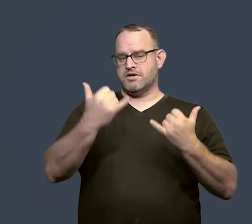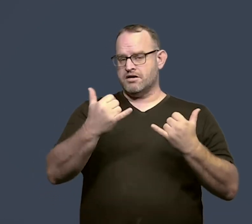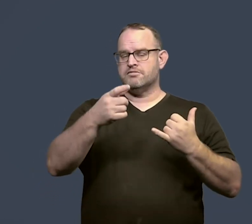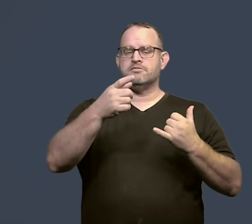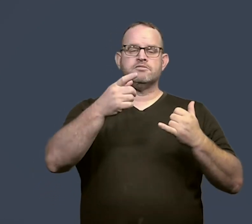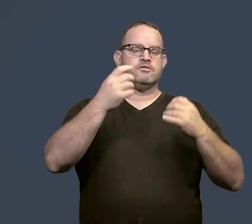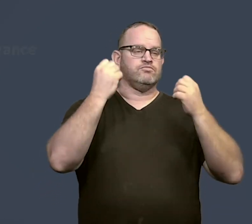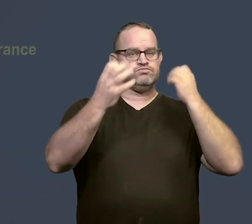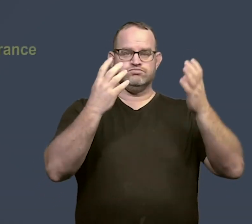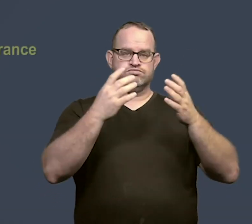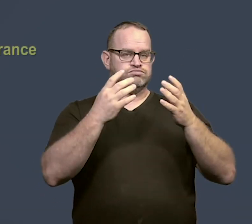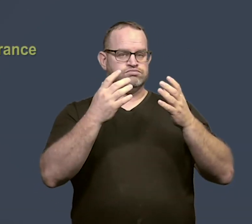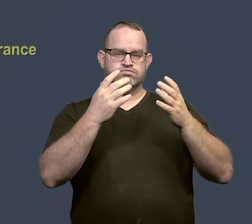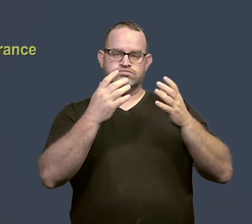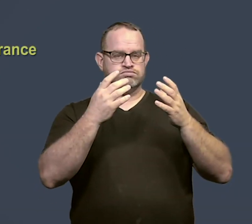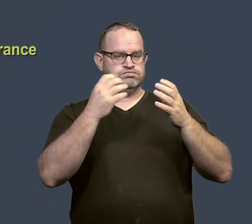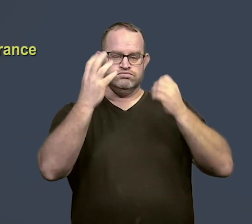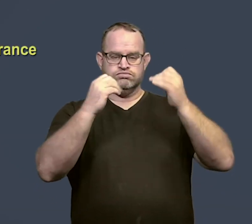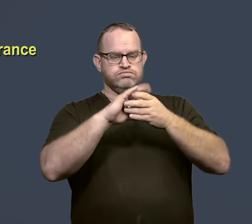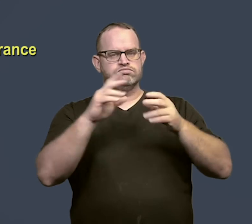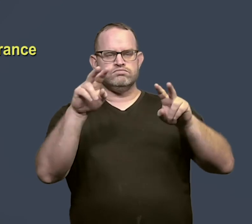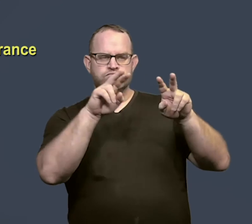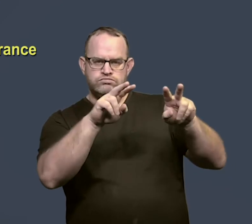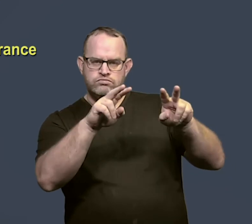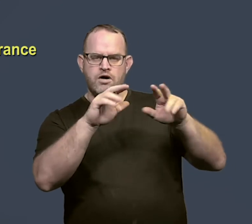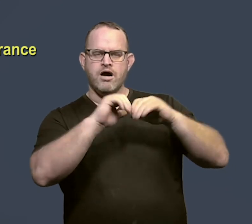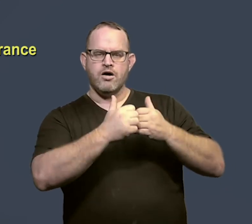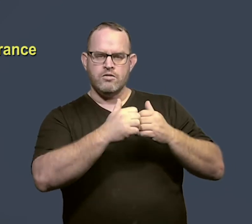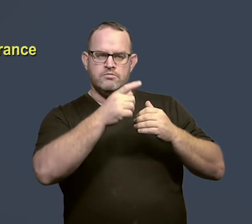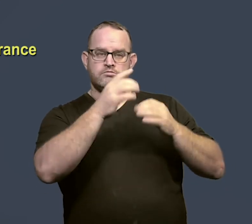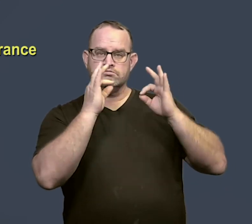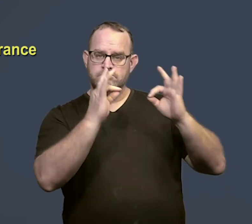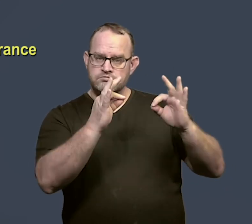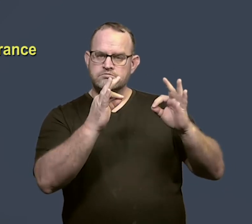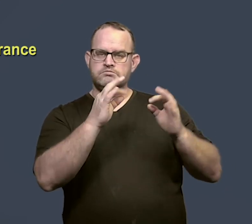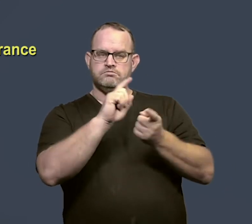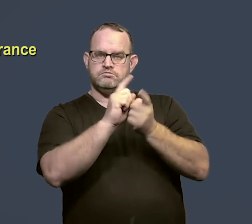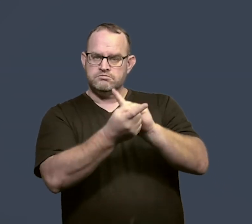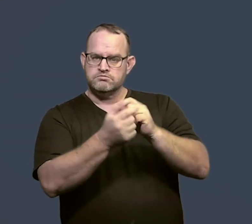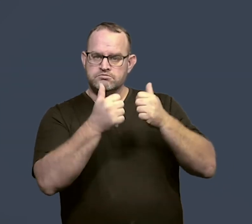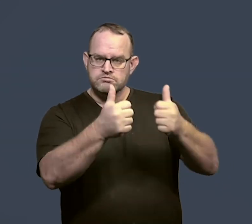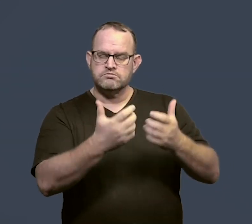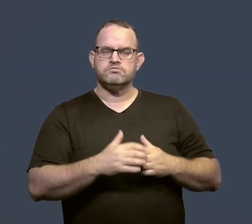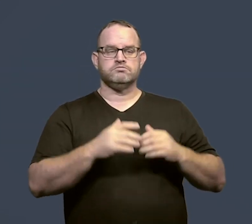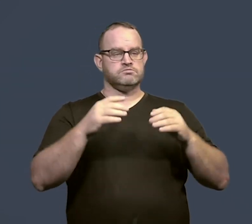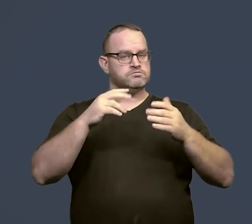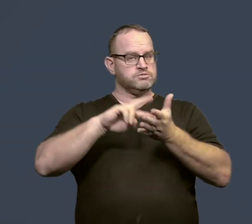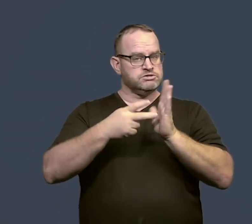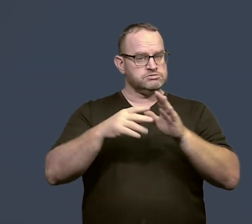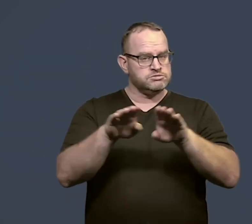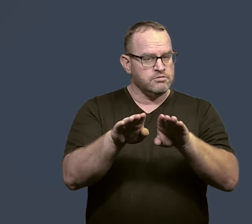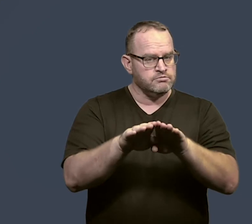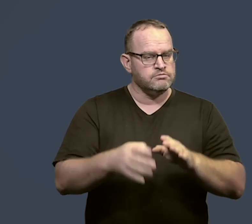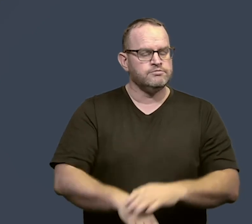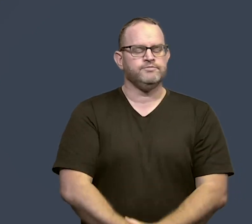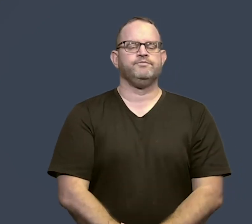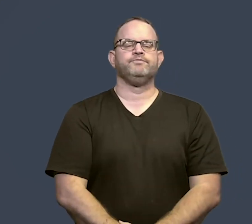In addition, we will learn how to ensure that sign language delivery is appropriate for deaf children's viewing level.